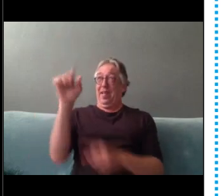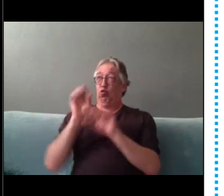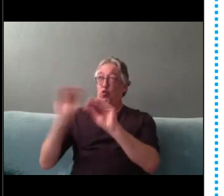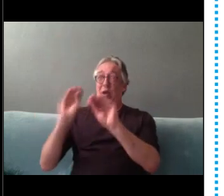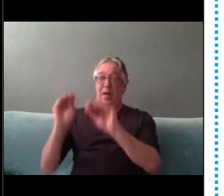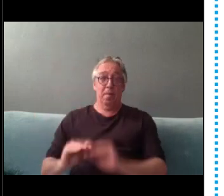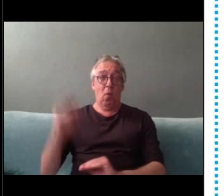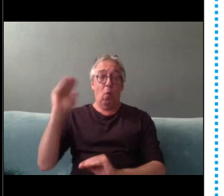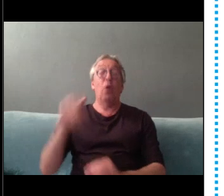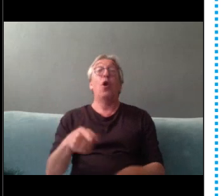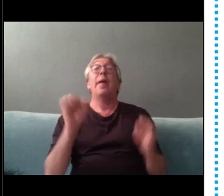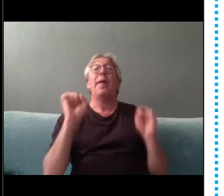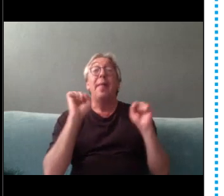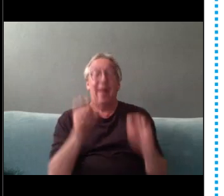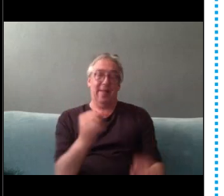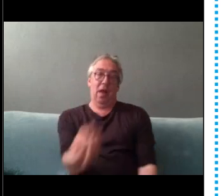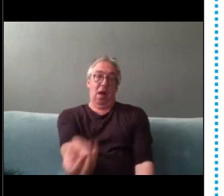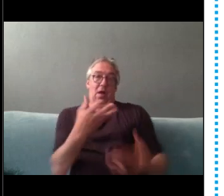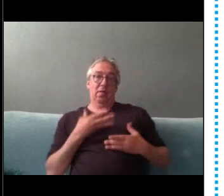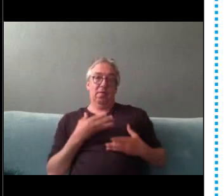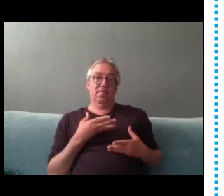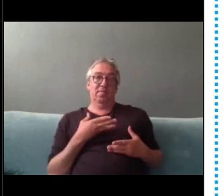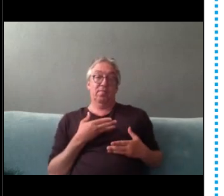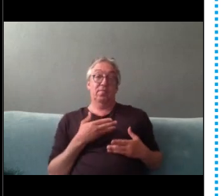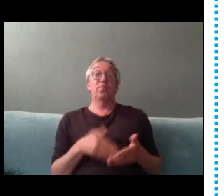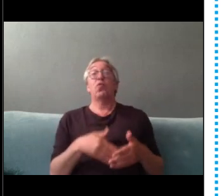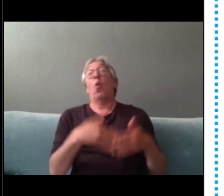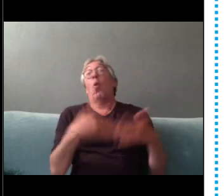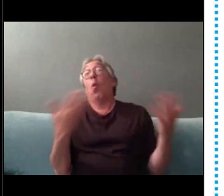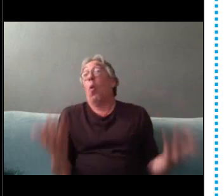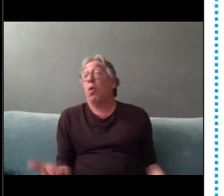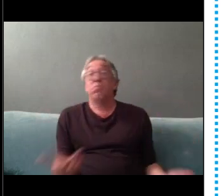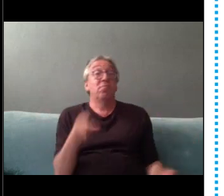Or if you have tried to complain to national authorities like the NEBs